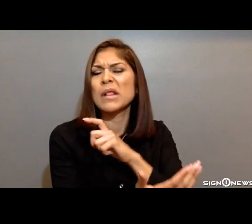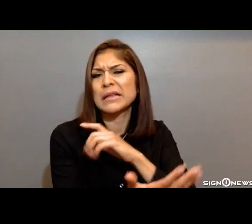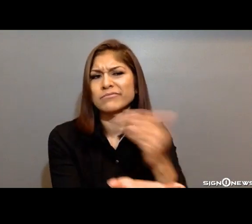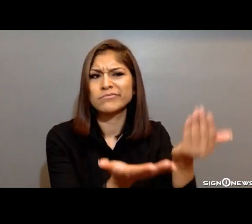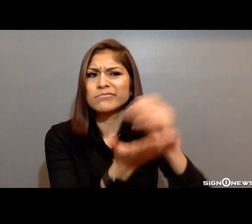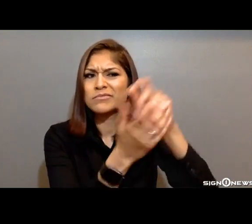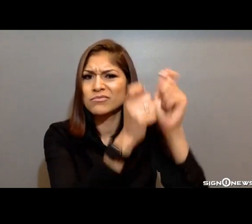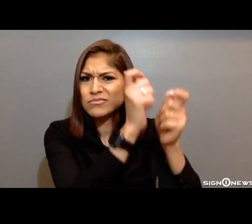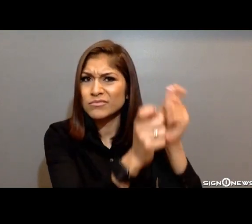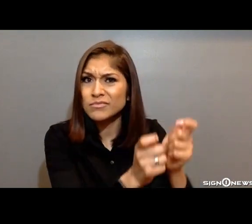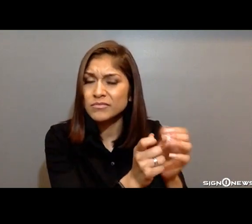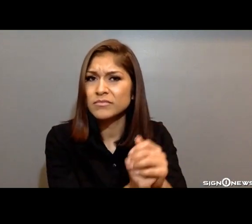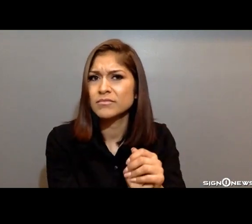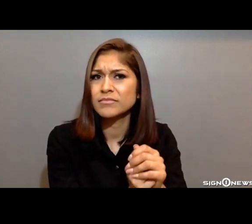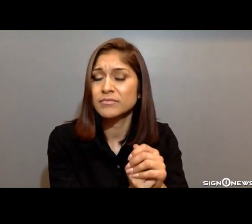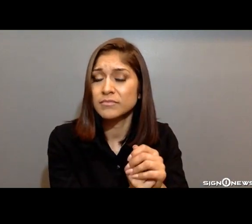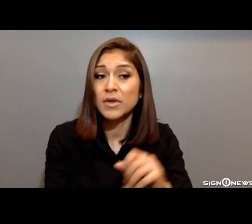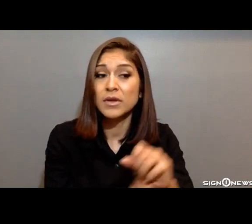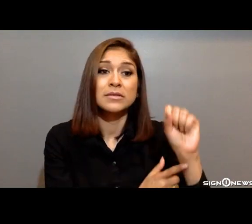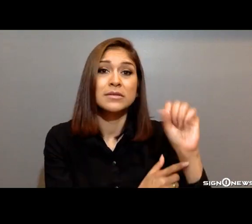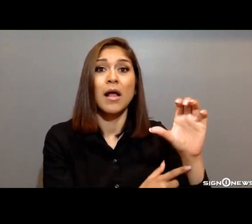for police reform.